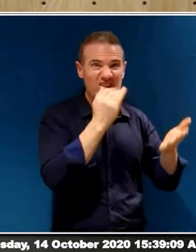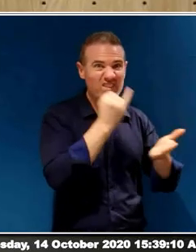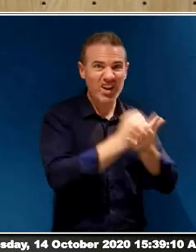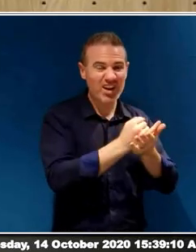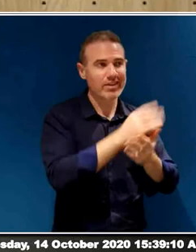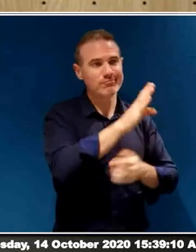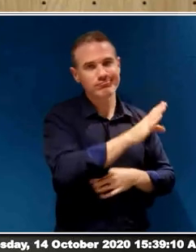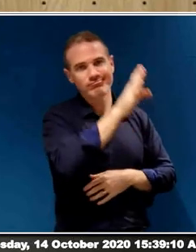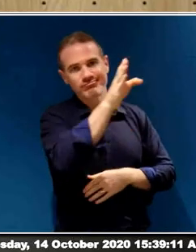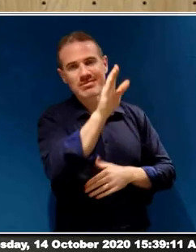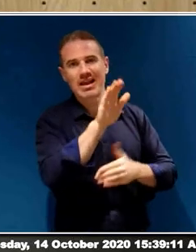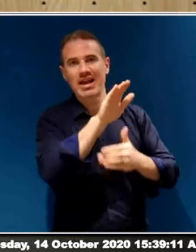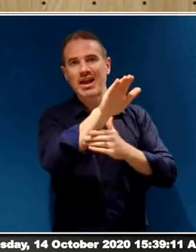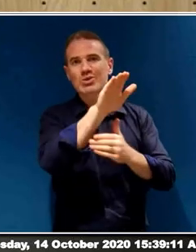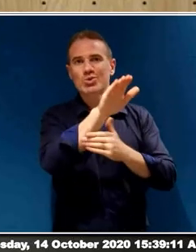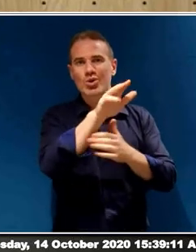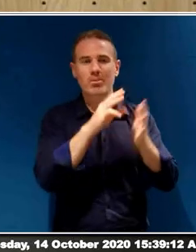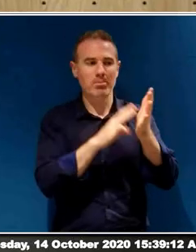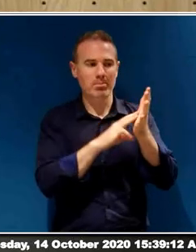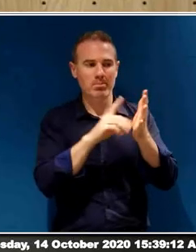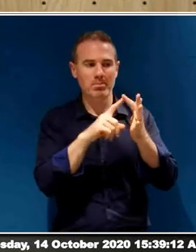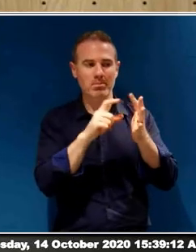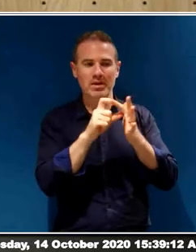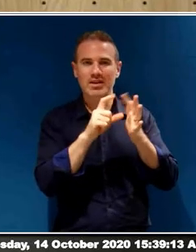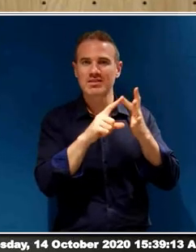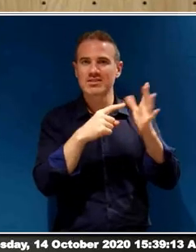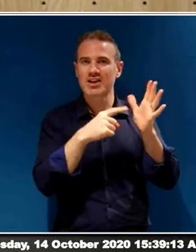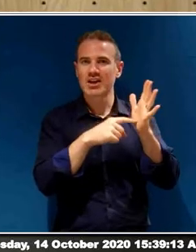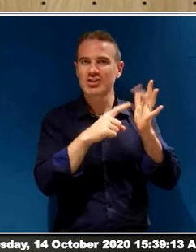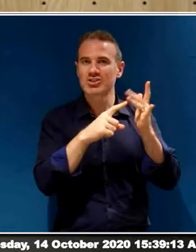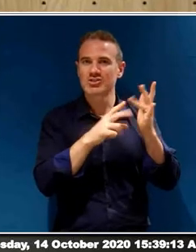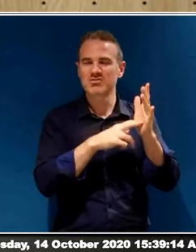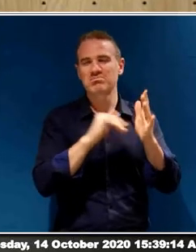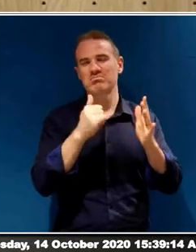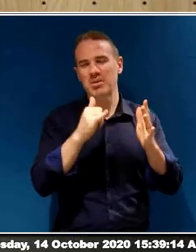Disability Discrimination Tribunal or Anti-Discrimination Tribunal, Human